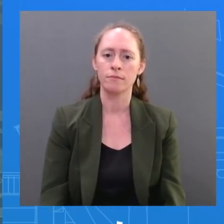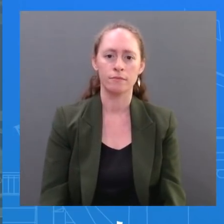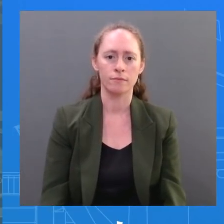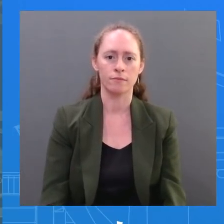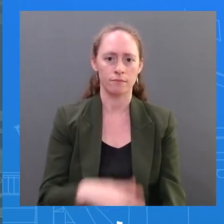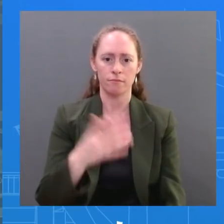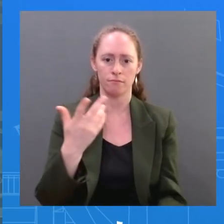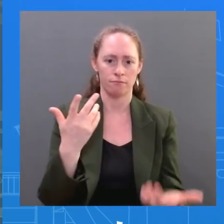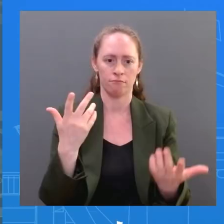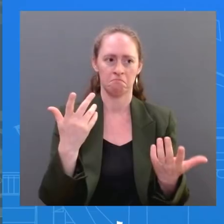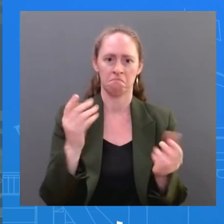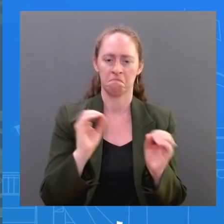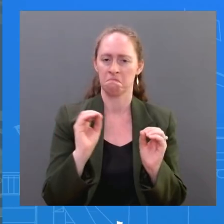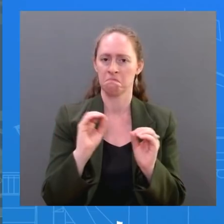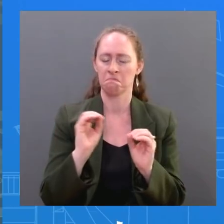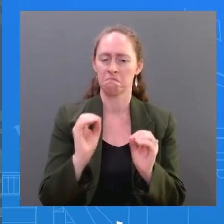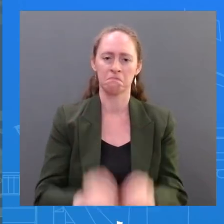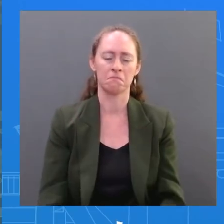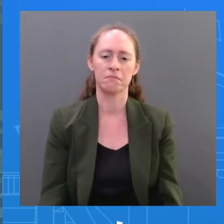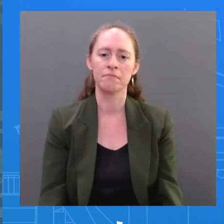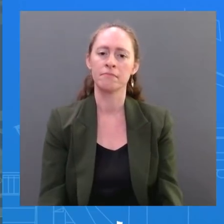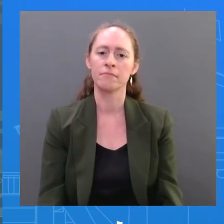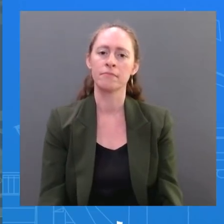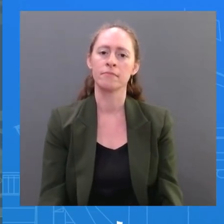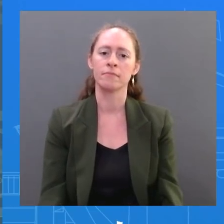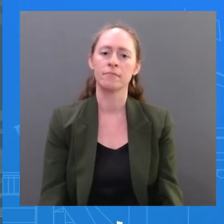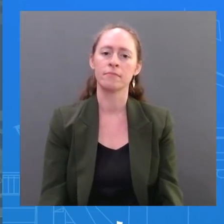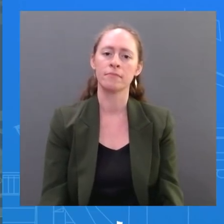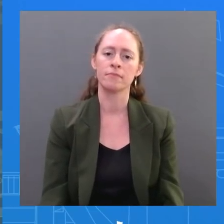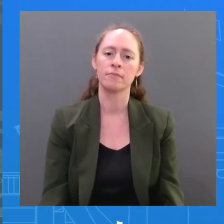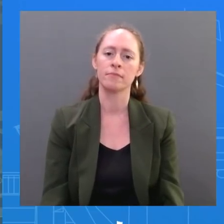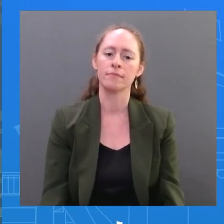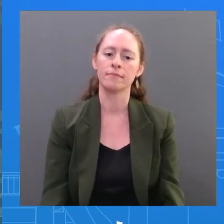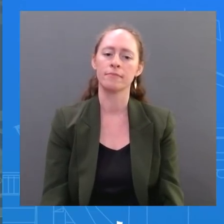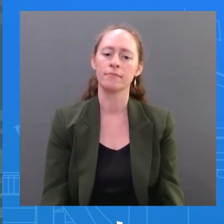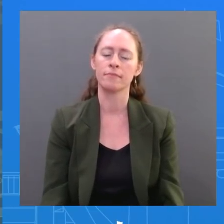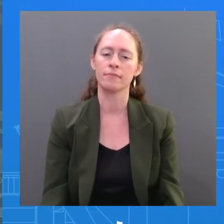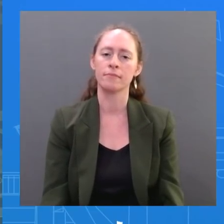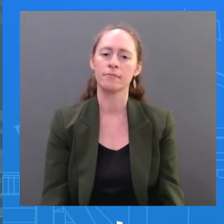The President mentioned that he tried to give a call to the Prime Minister of --